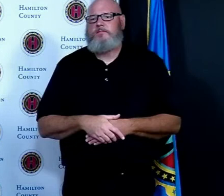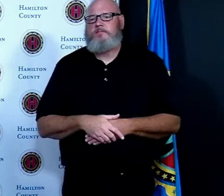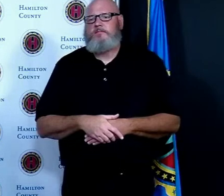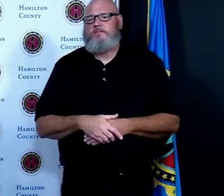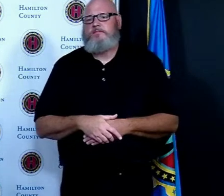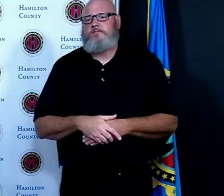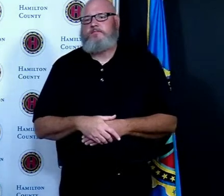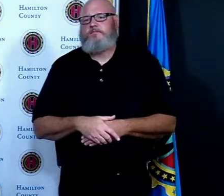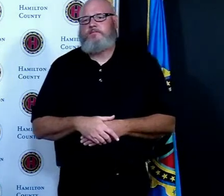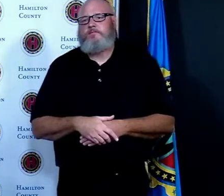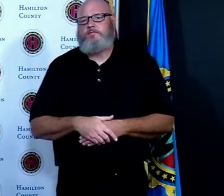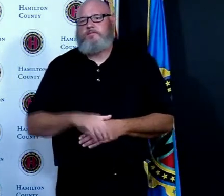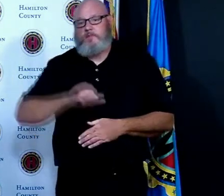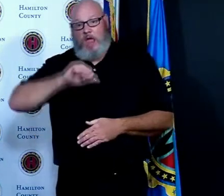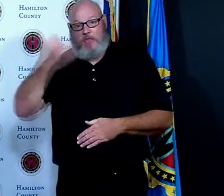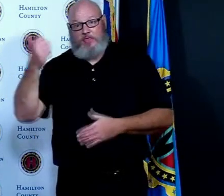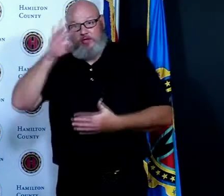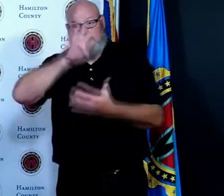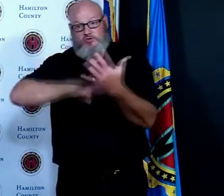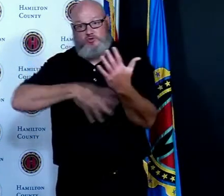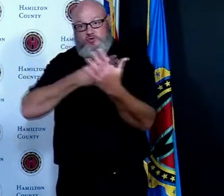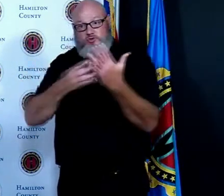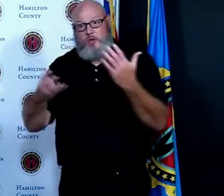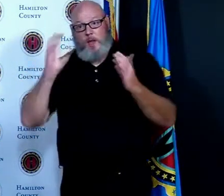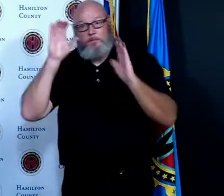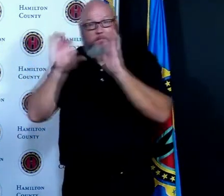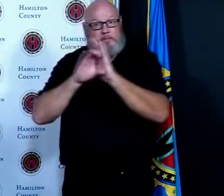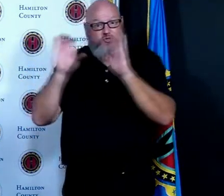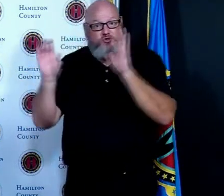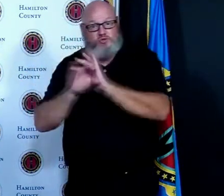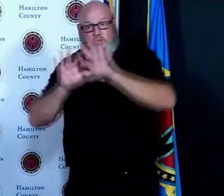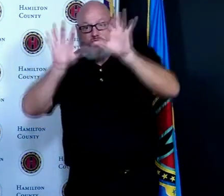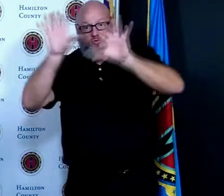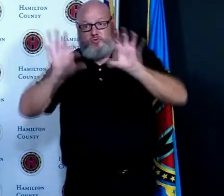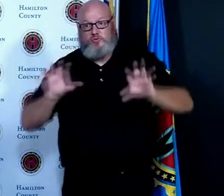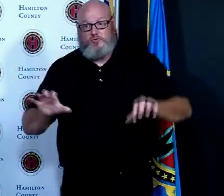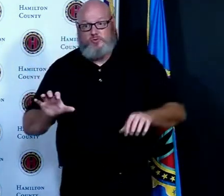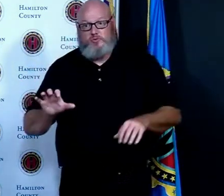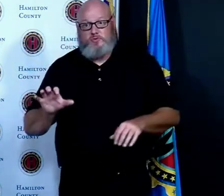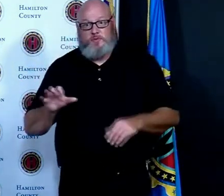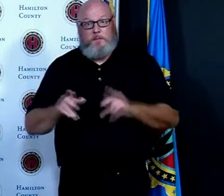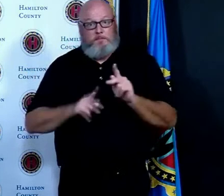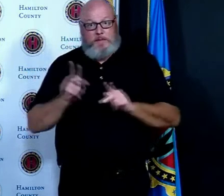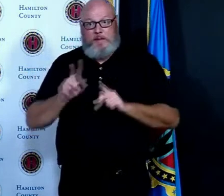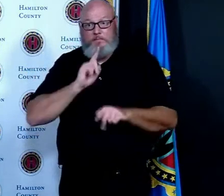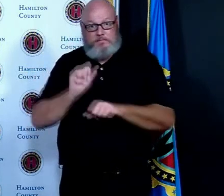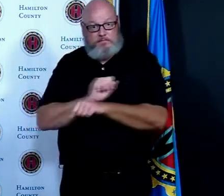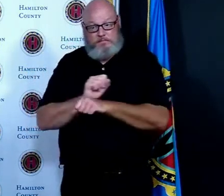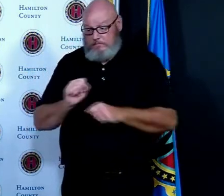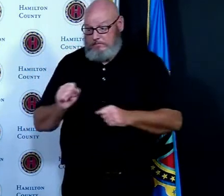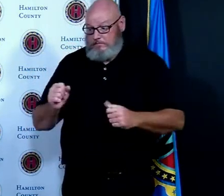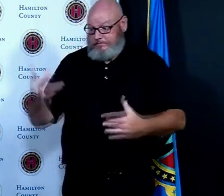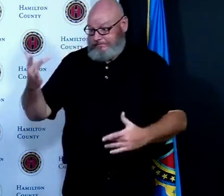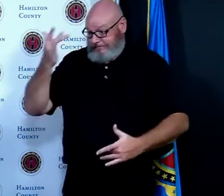when they you know when when they got Covid not necessarily tracing it directly to those sources